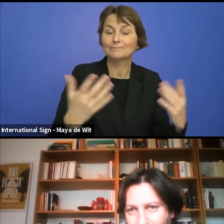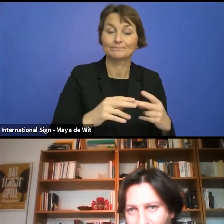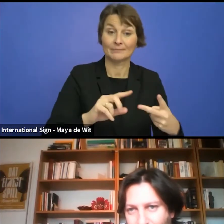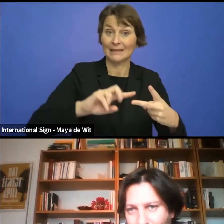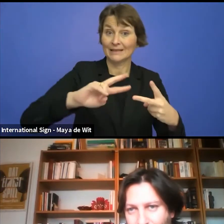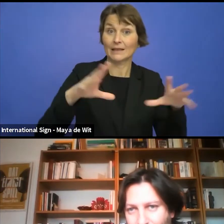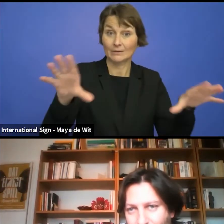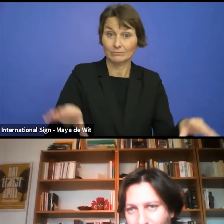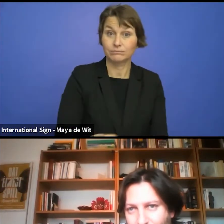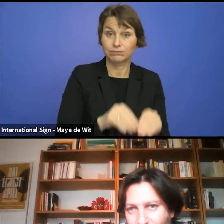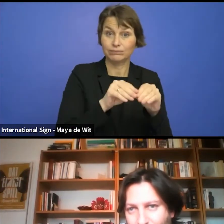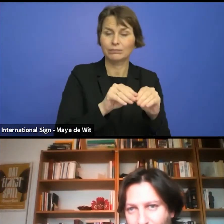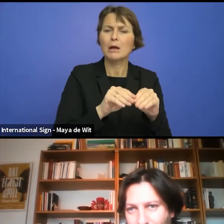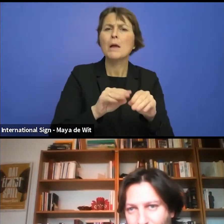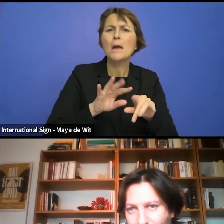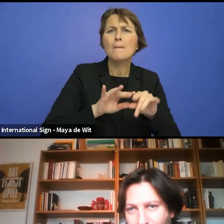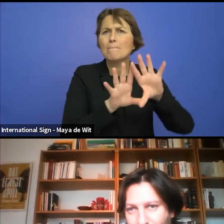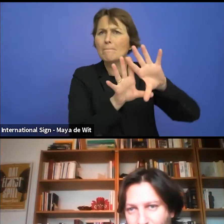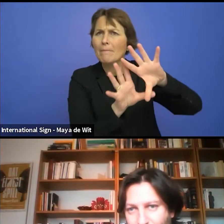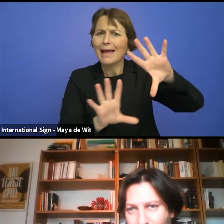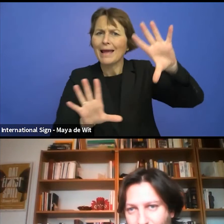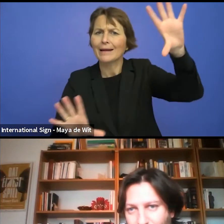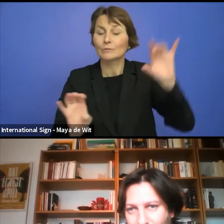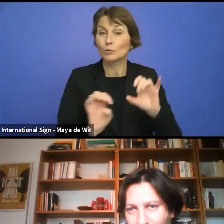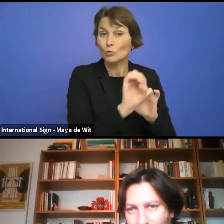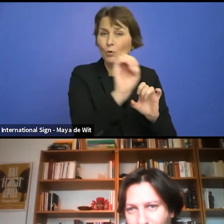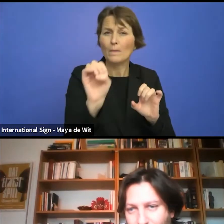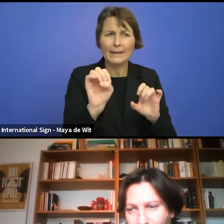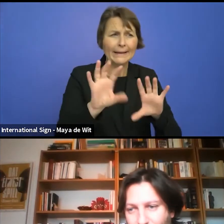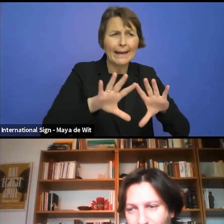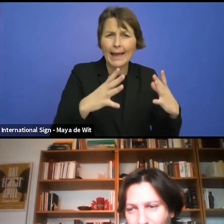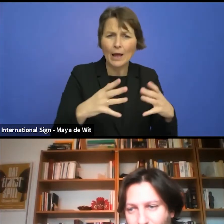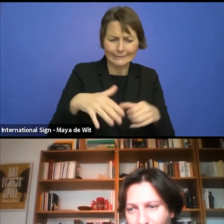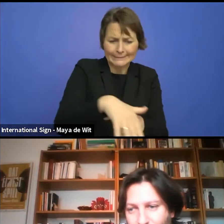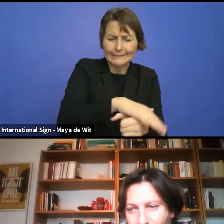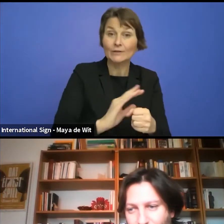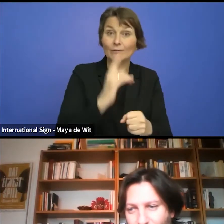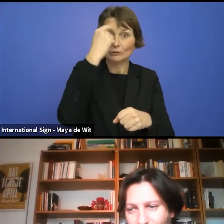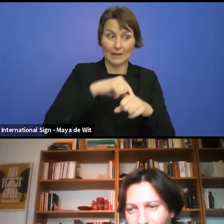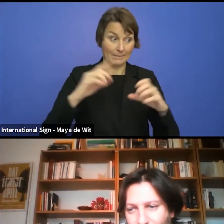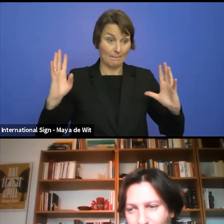focus on the performing arts sector at this first EuropeanTheatre Forum has clearly shown a European